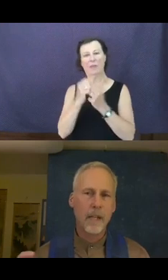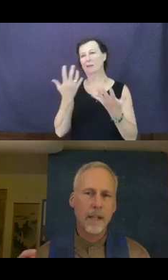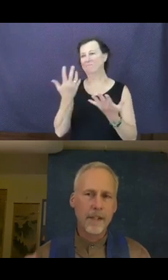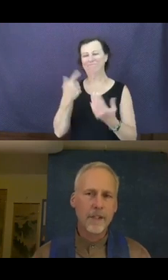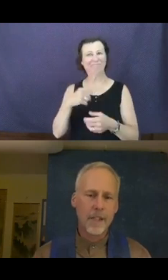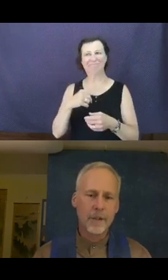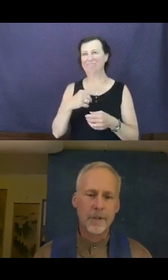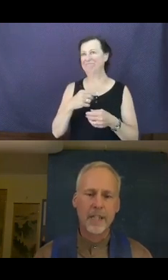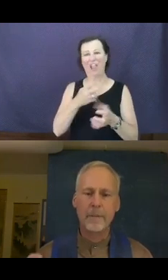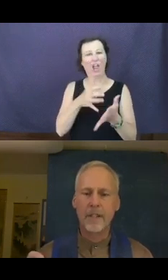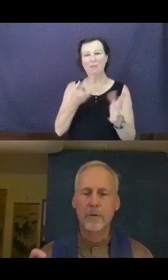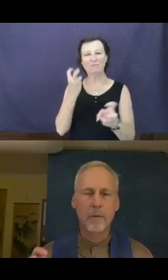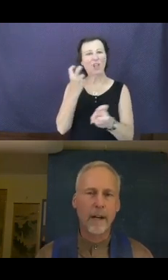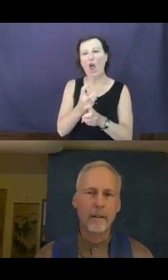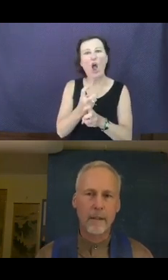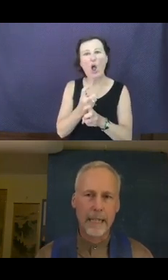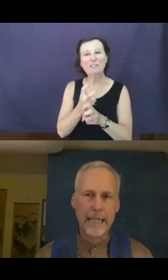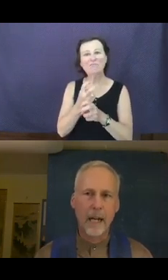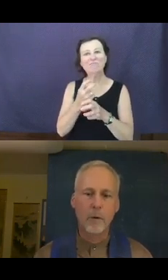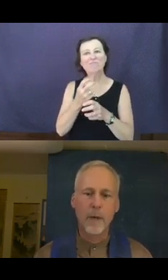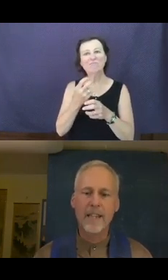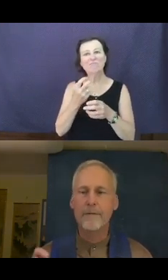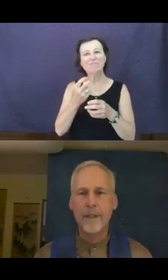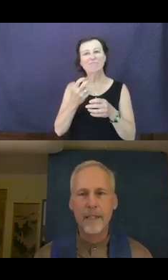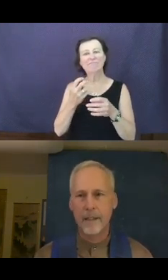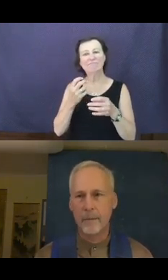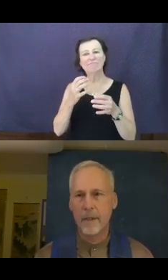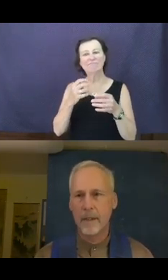This is interesting because rarely are we the victim